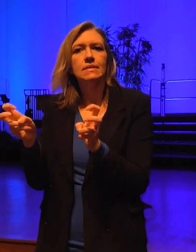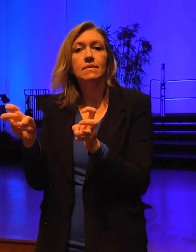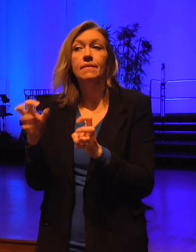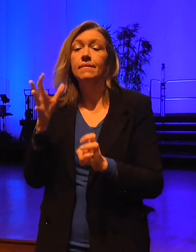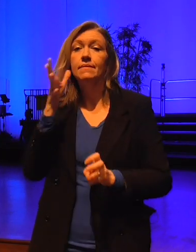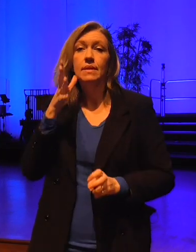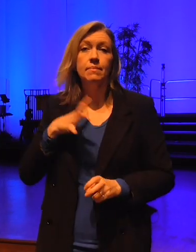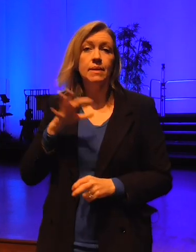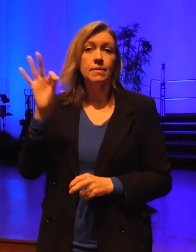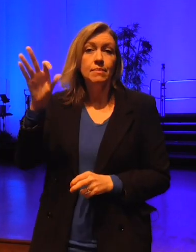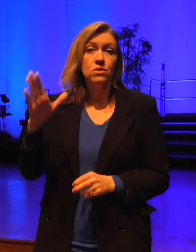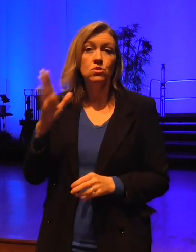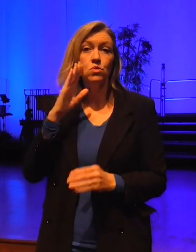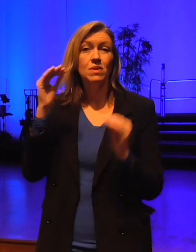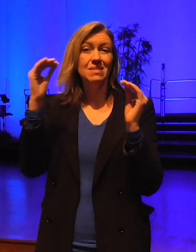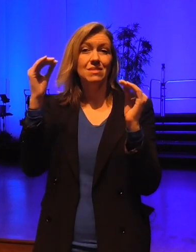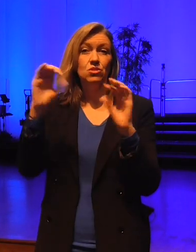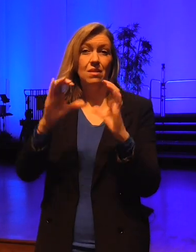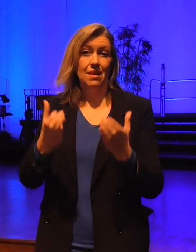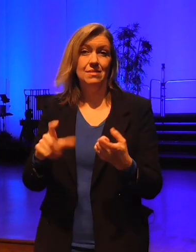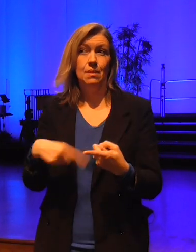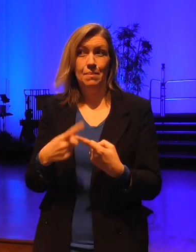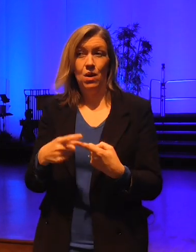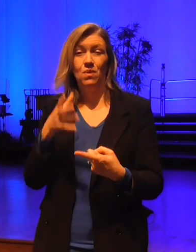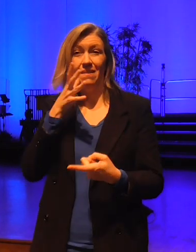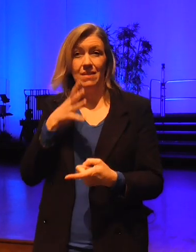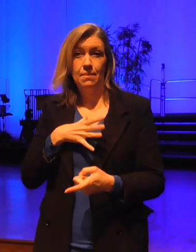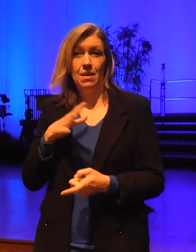a class on female Mystics do you love that I'm mansplaining the divine feminine to you this